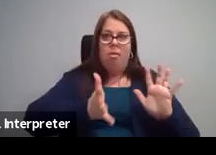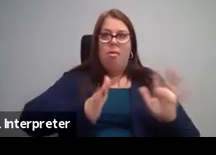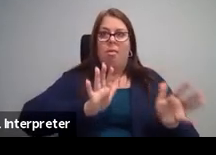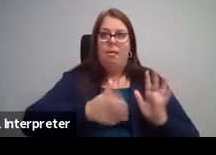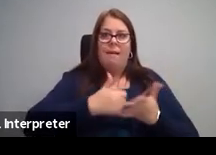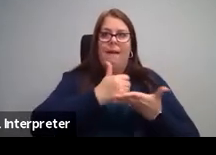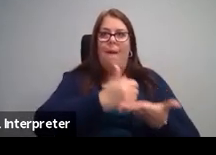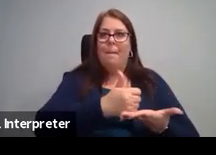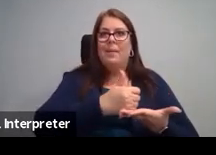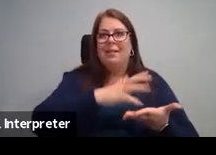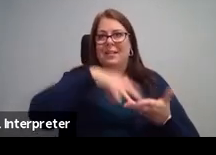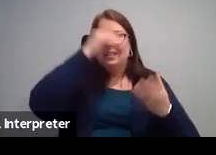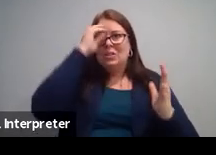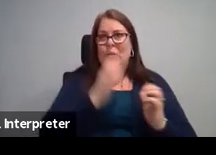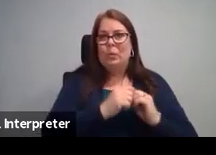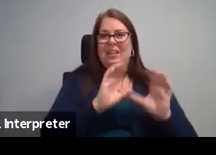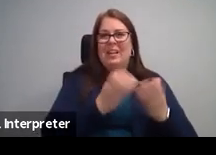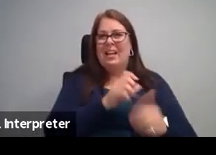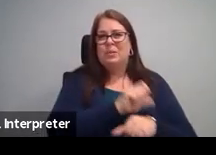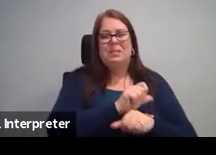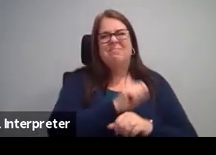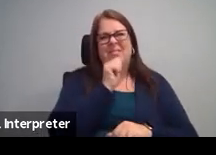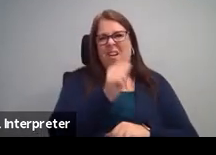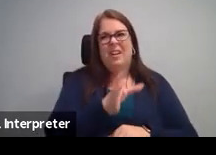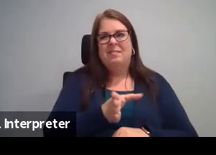Allison frenzel: So a question came up around um